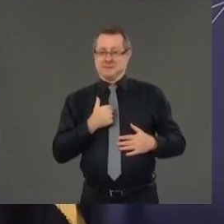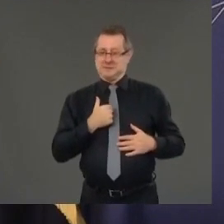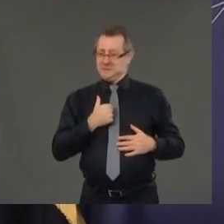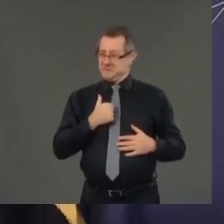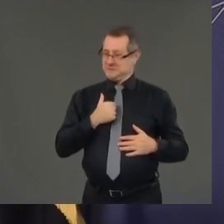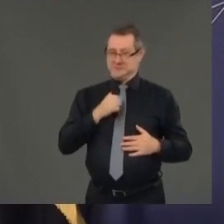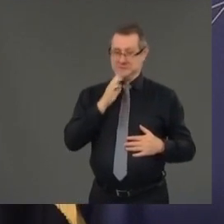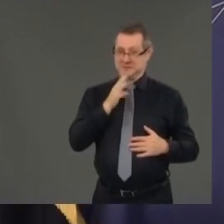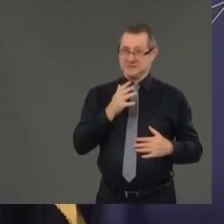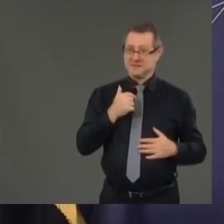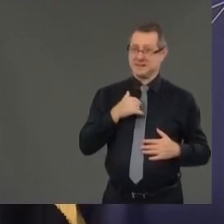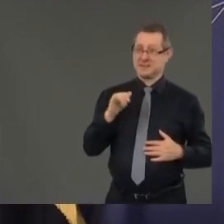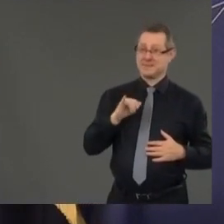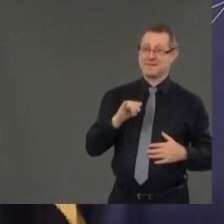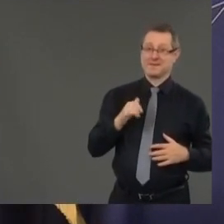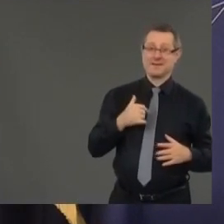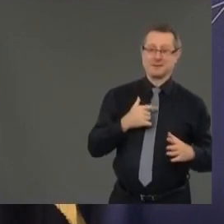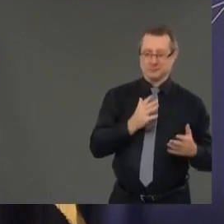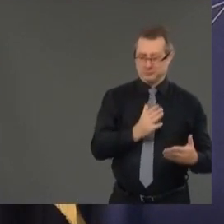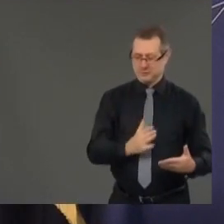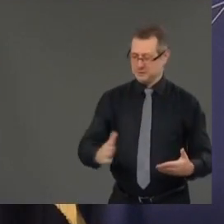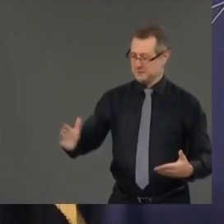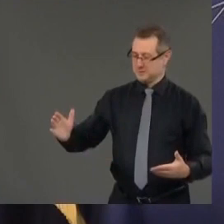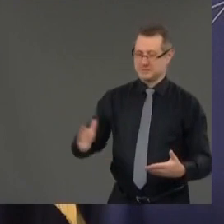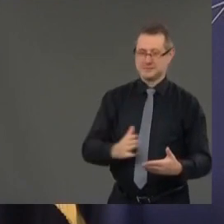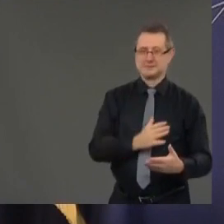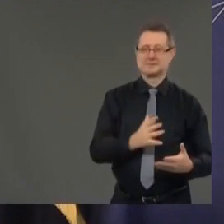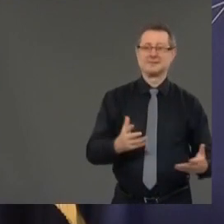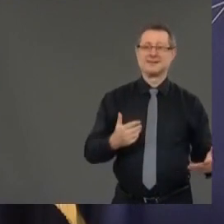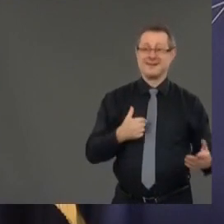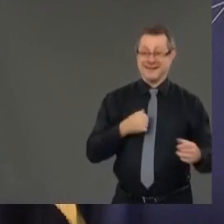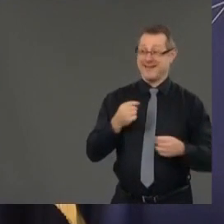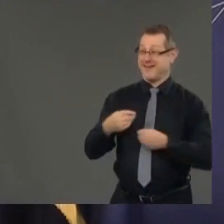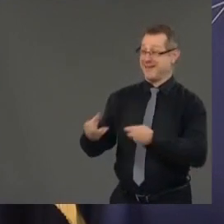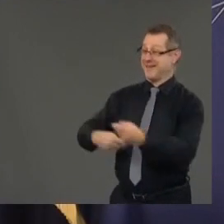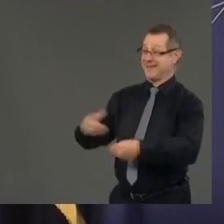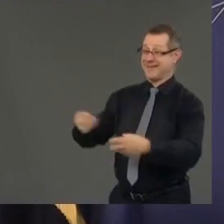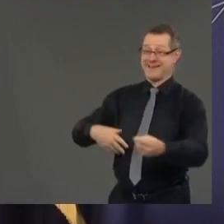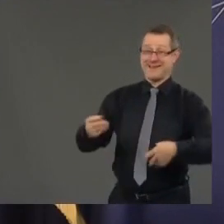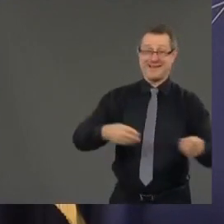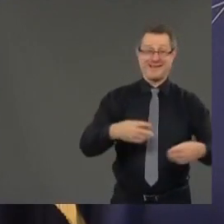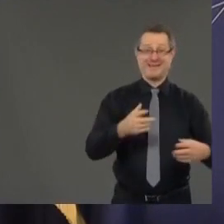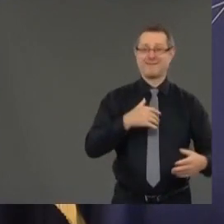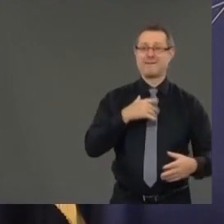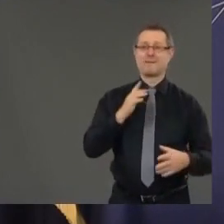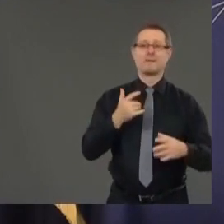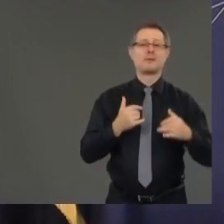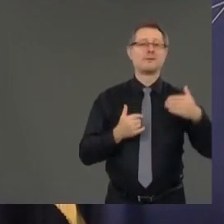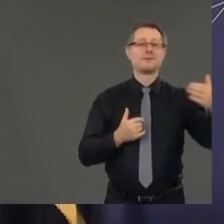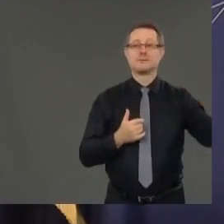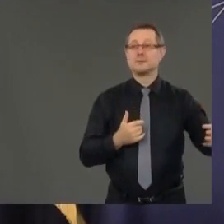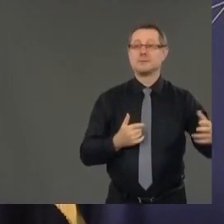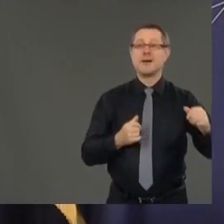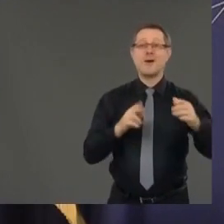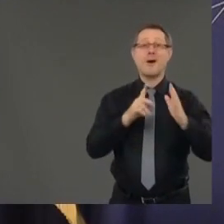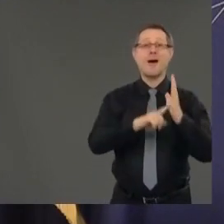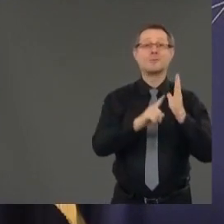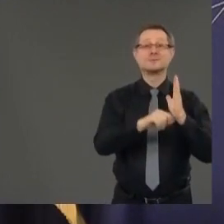BUT I HAVE A LITTLE VOICE IN MY HEAD THAT SAYS BEWARE WHEN THE